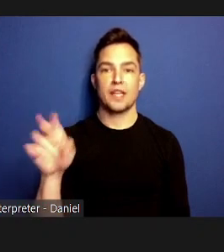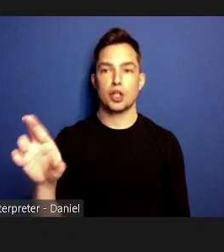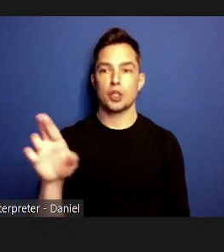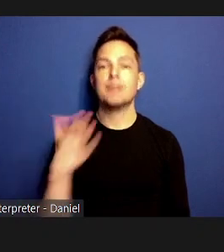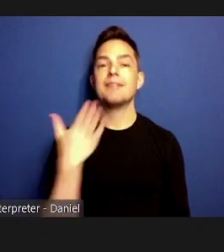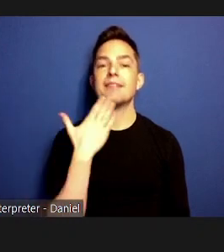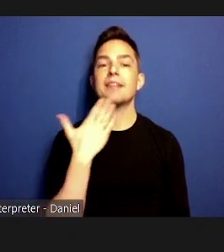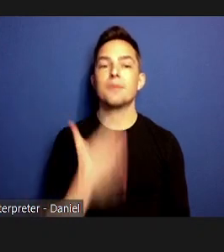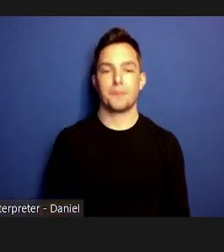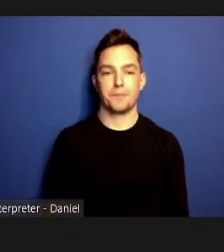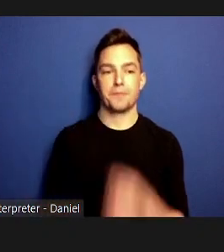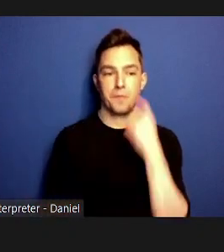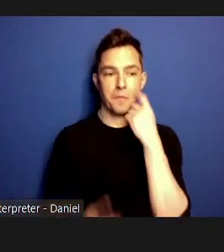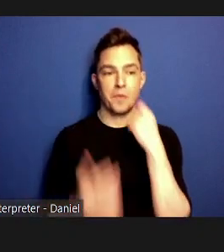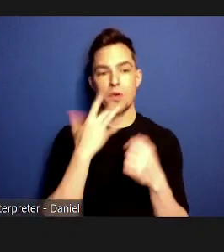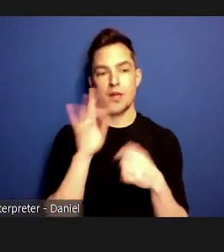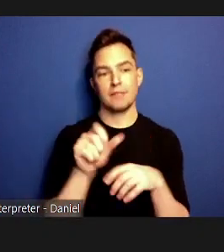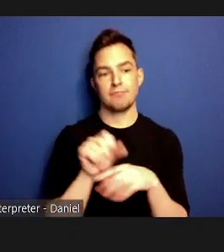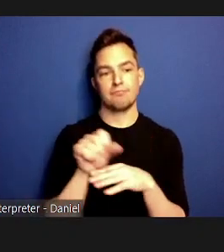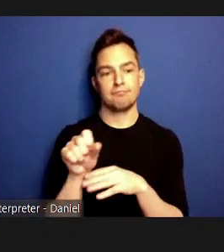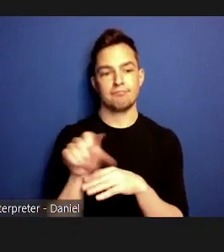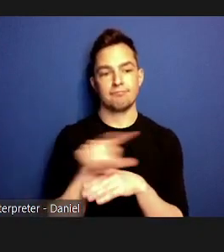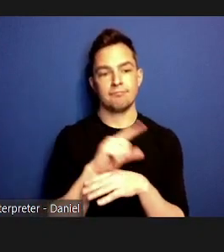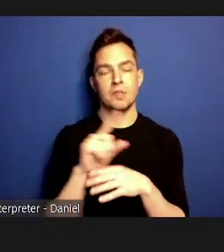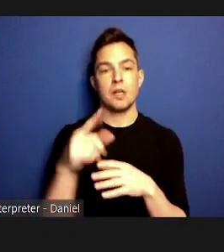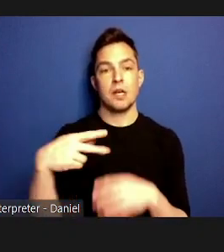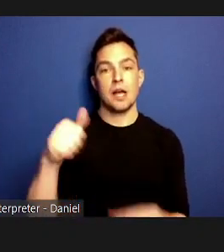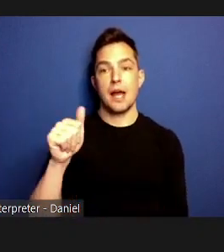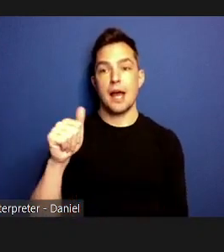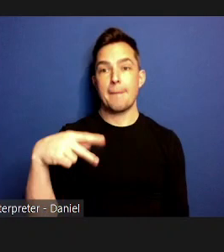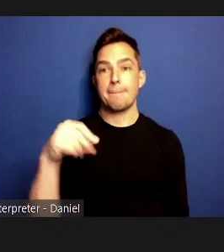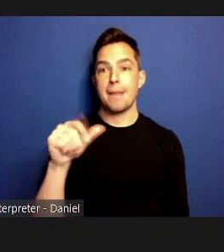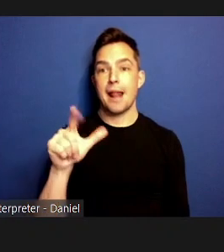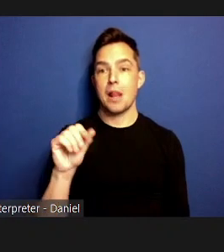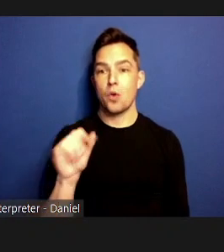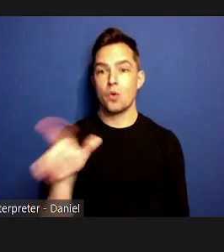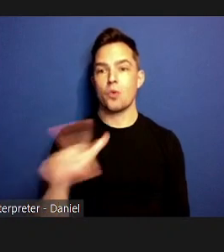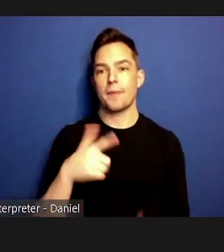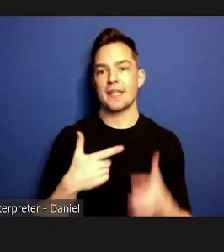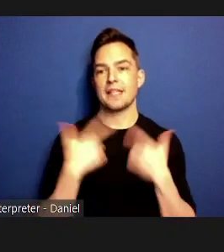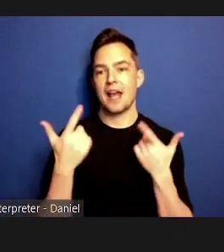We are lucky this evening that we have Apollo who will be live-tweeting today's panel. So